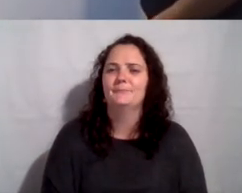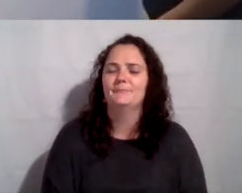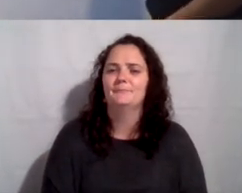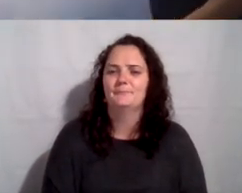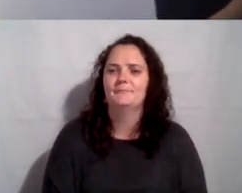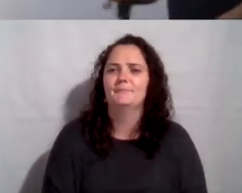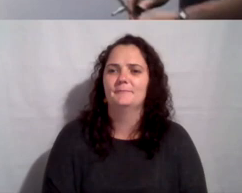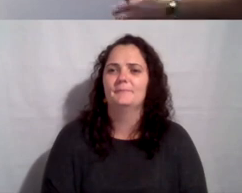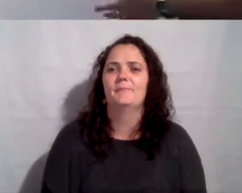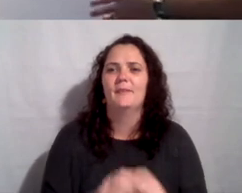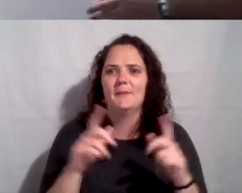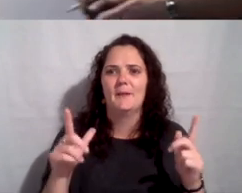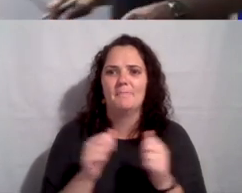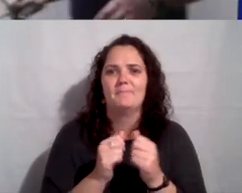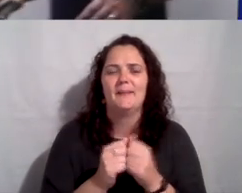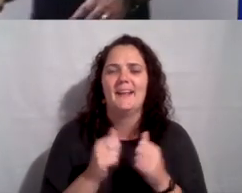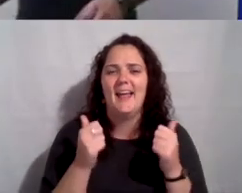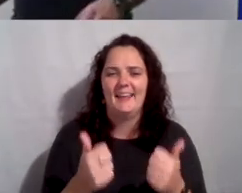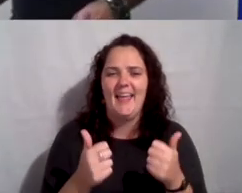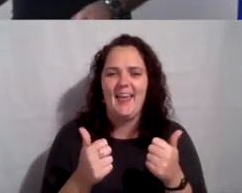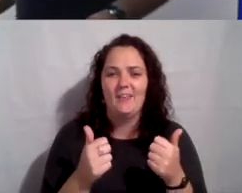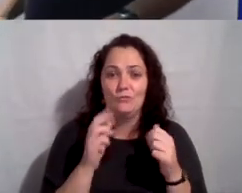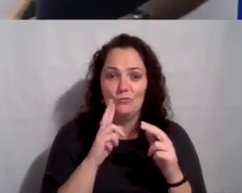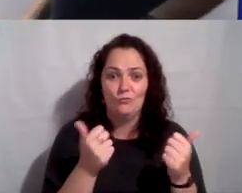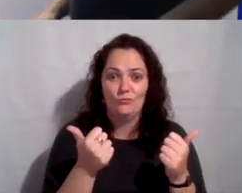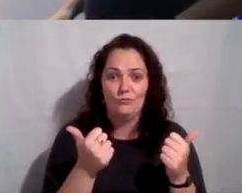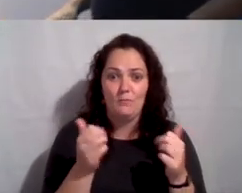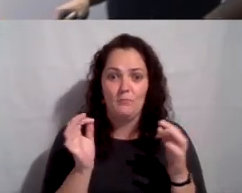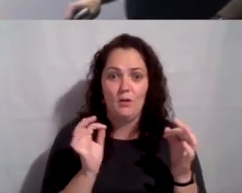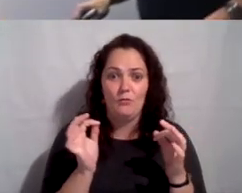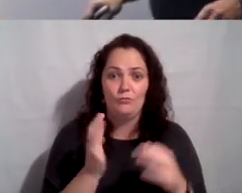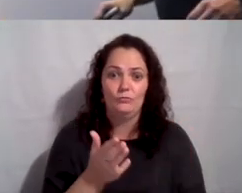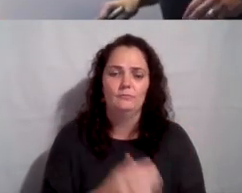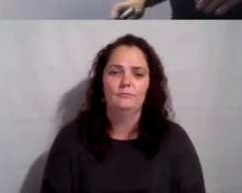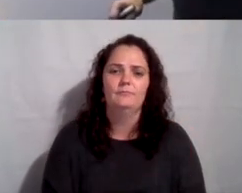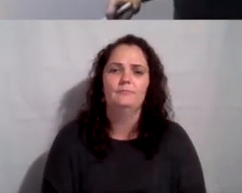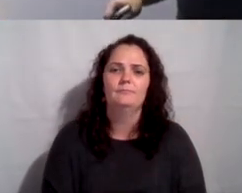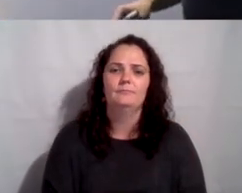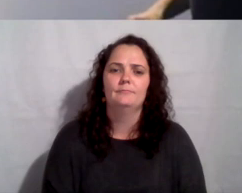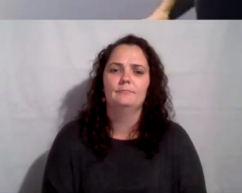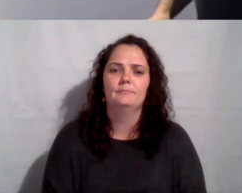of paper. Alright great pose Has everybody got that? Beautiful